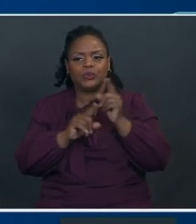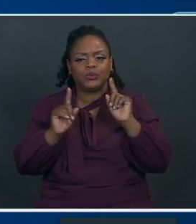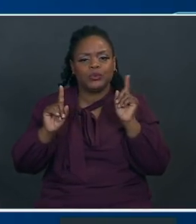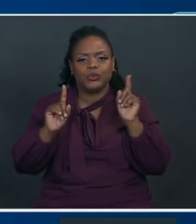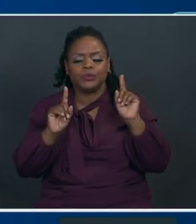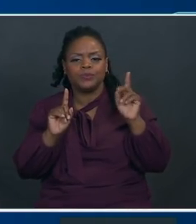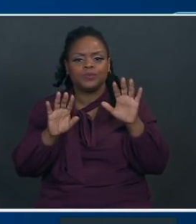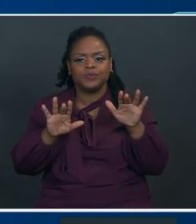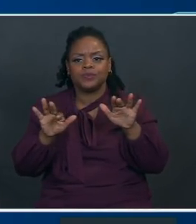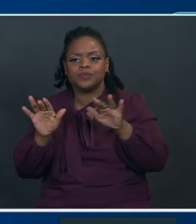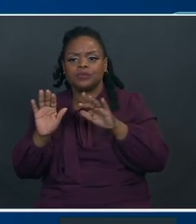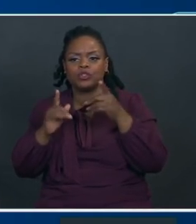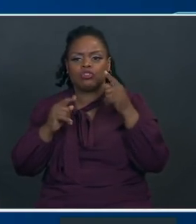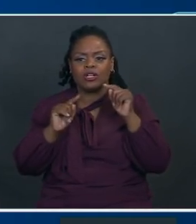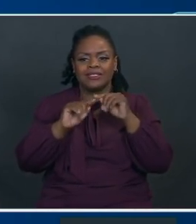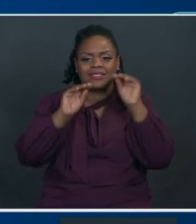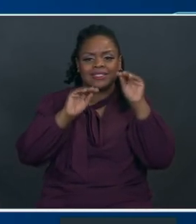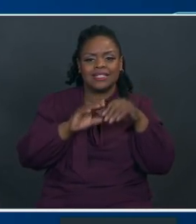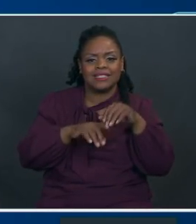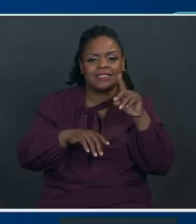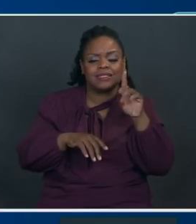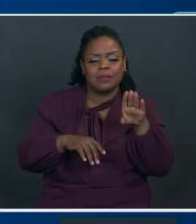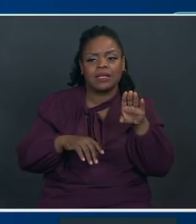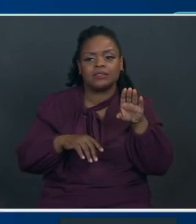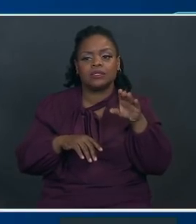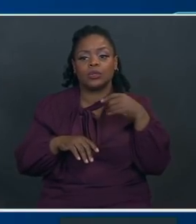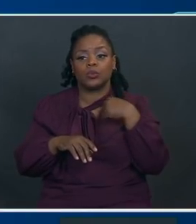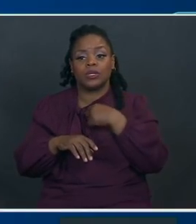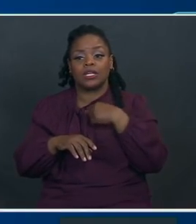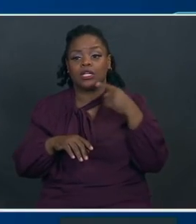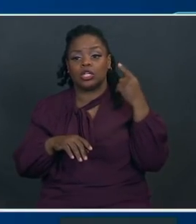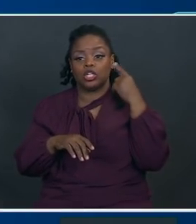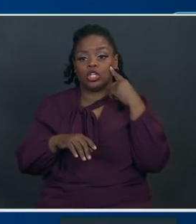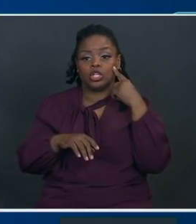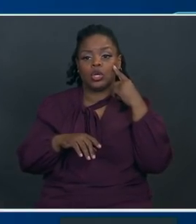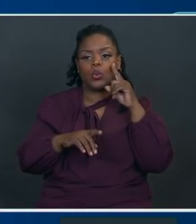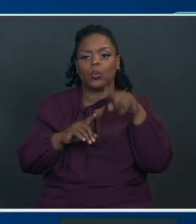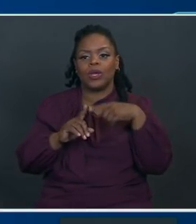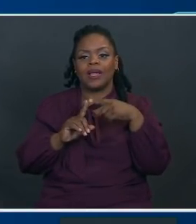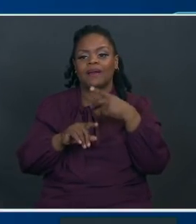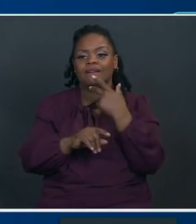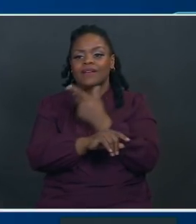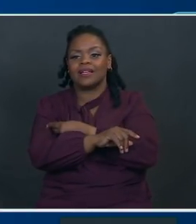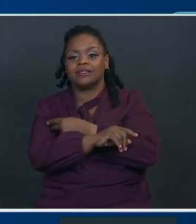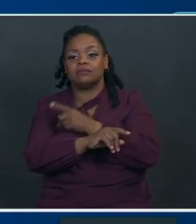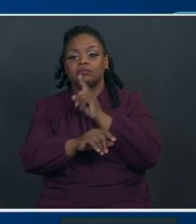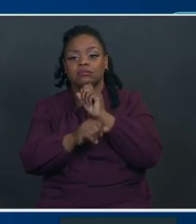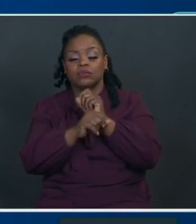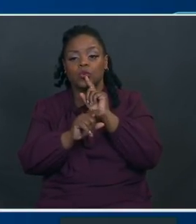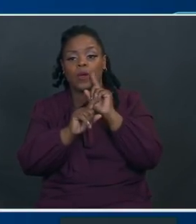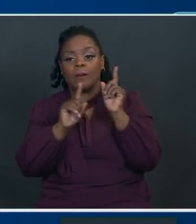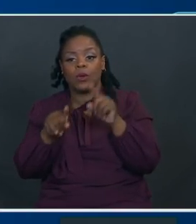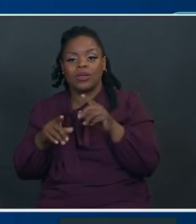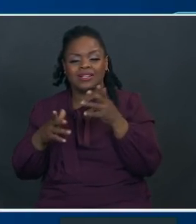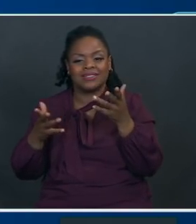So, we're getting when vaccines are reported rather than when they are actually administered. So, much of our work over the next week